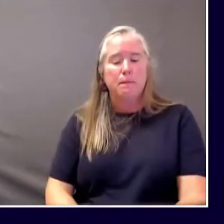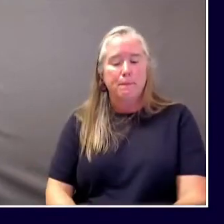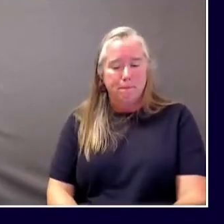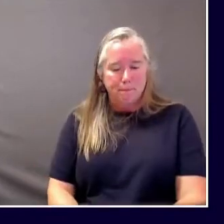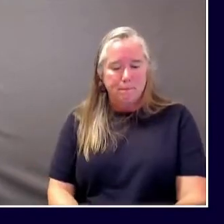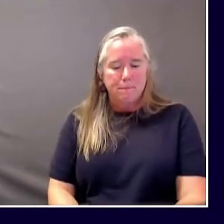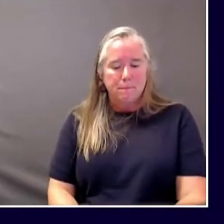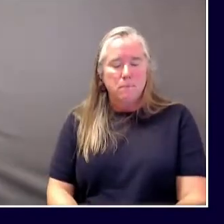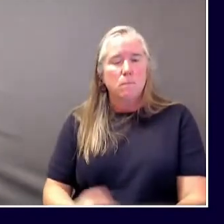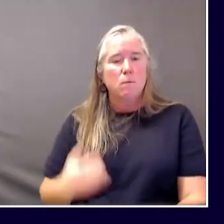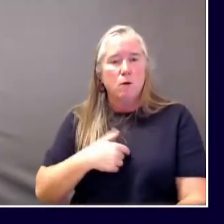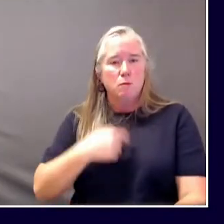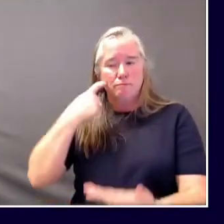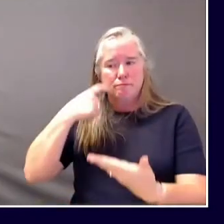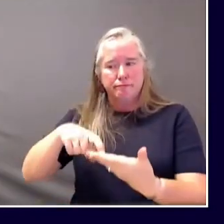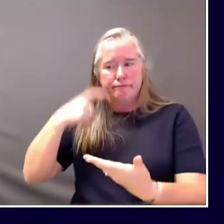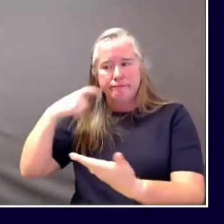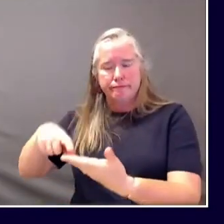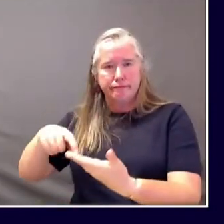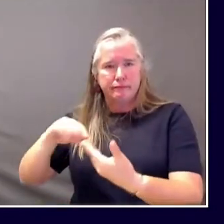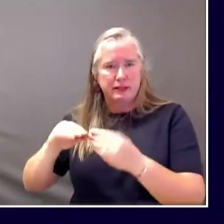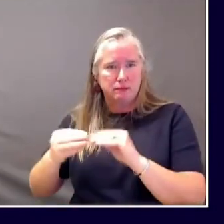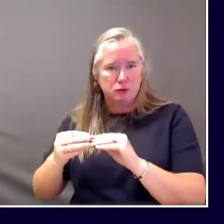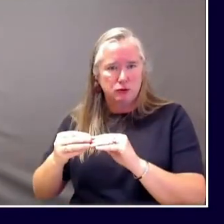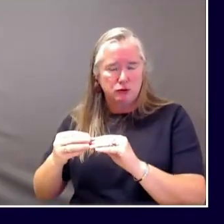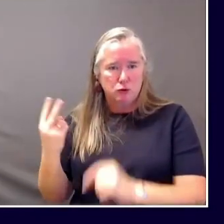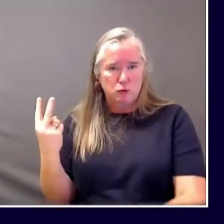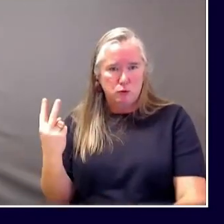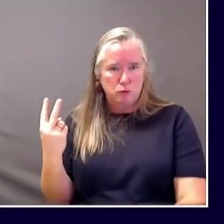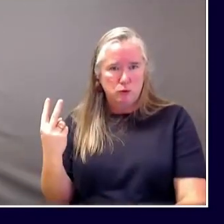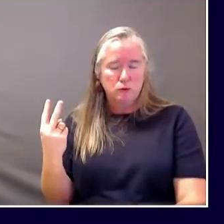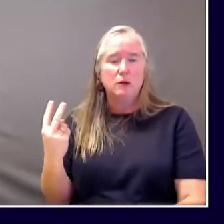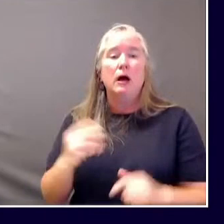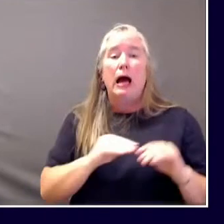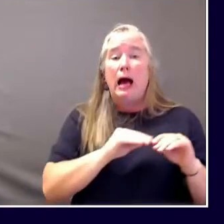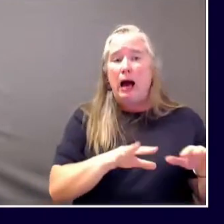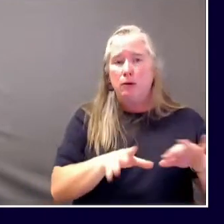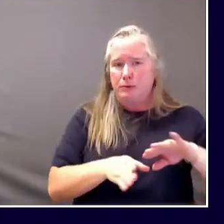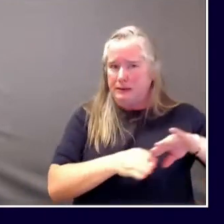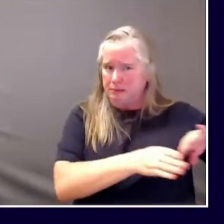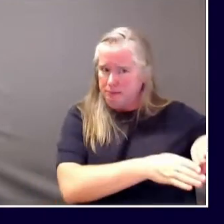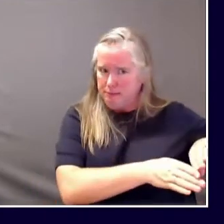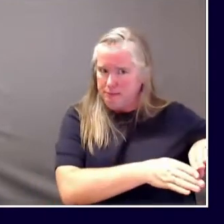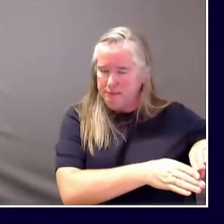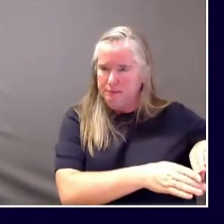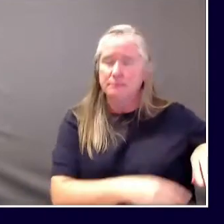trends that have emerged I am